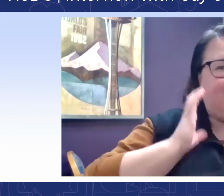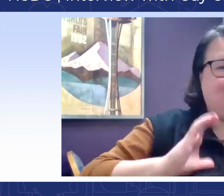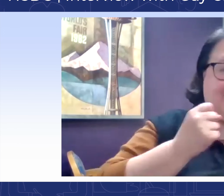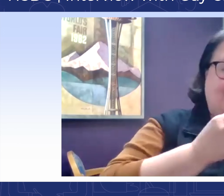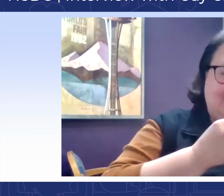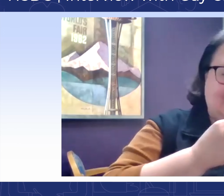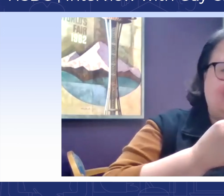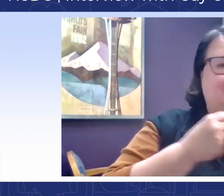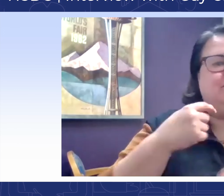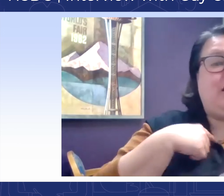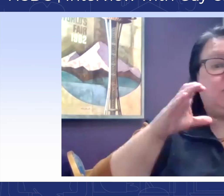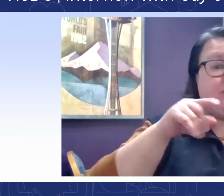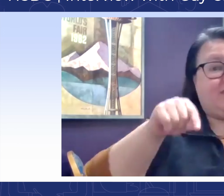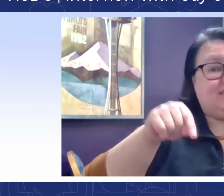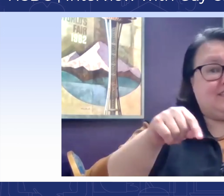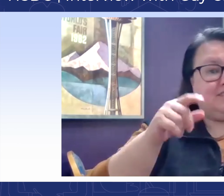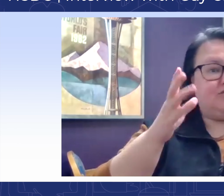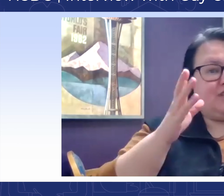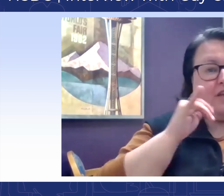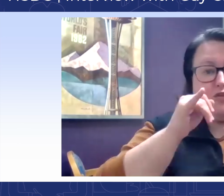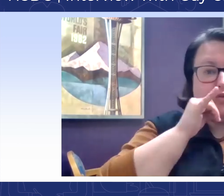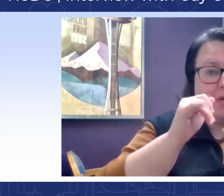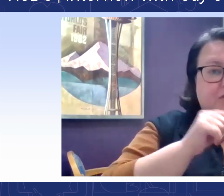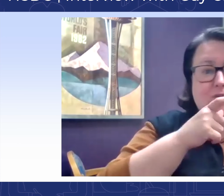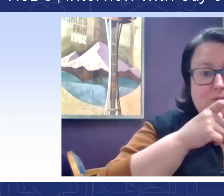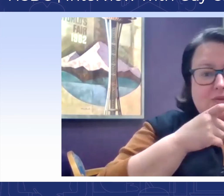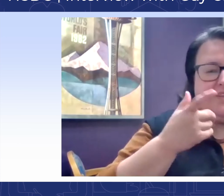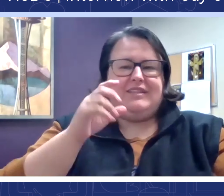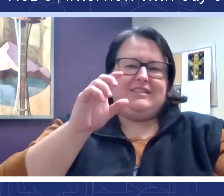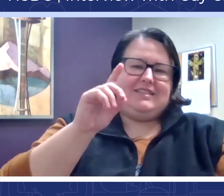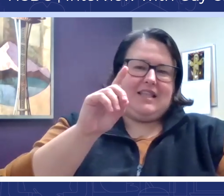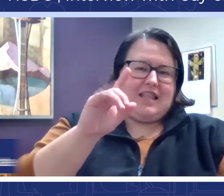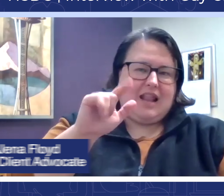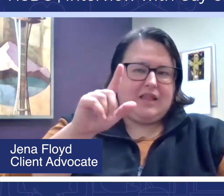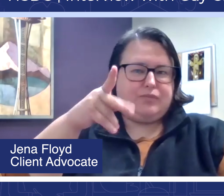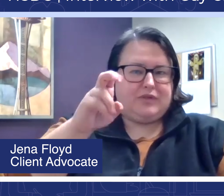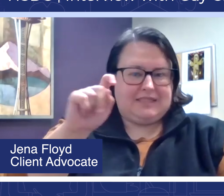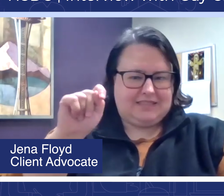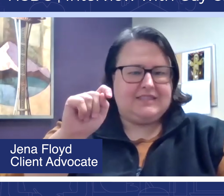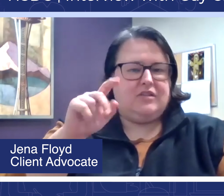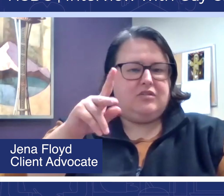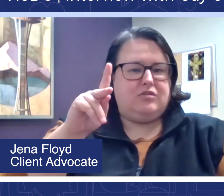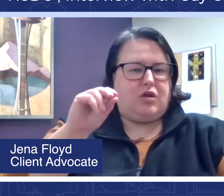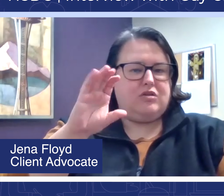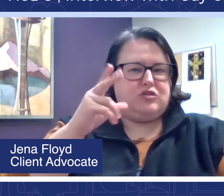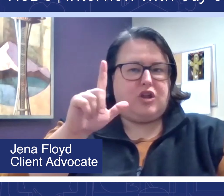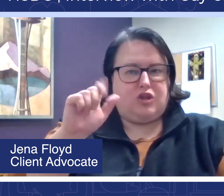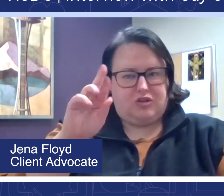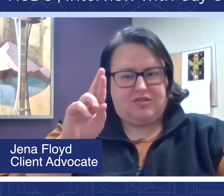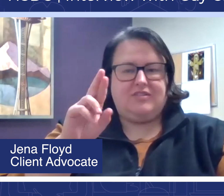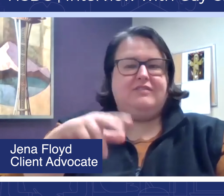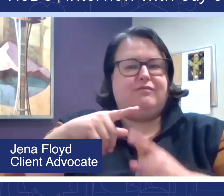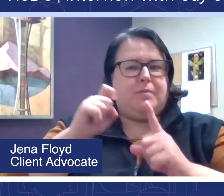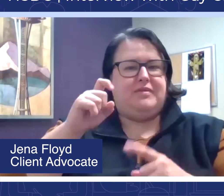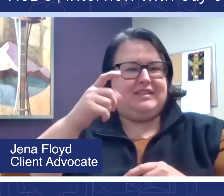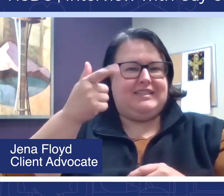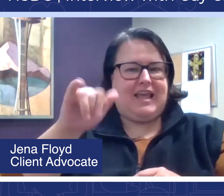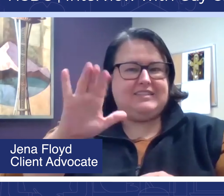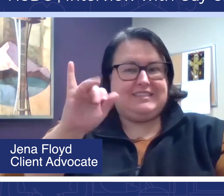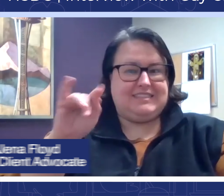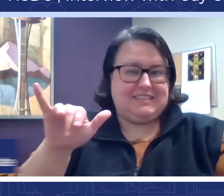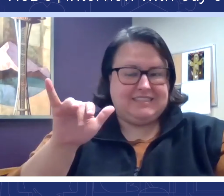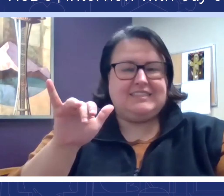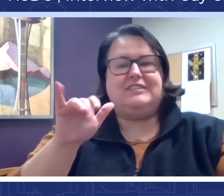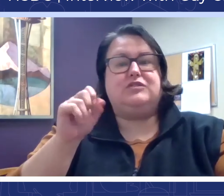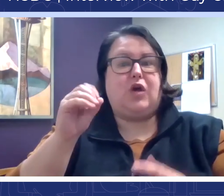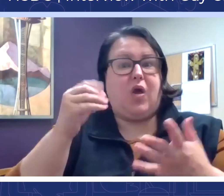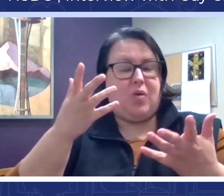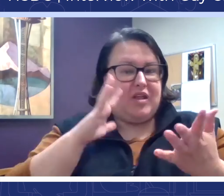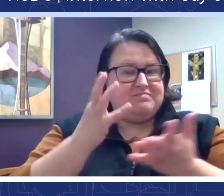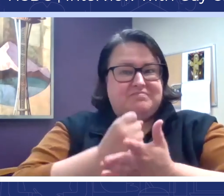I'm a client advocate and I'm here interviewing Dilpreet Kochhar, who is from Gay City. I'm pleased to have